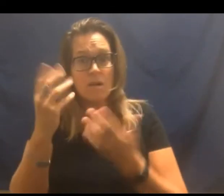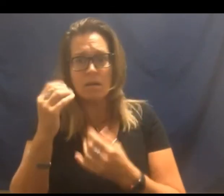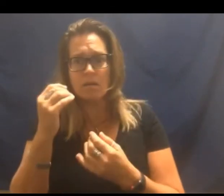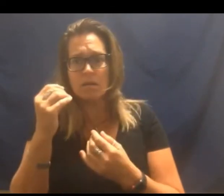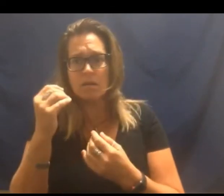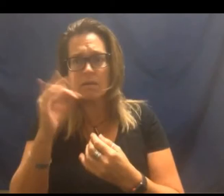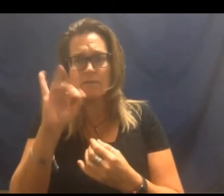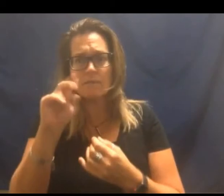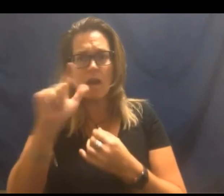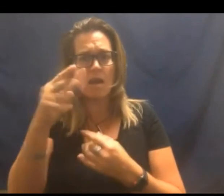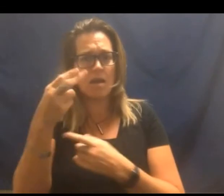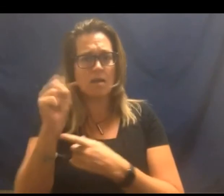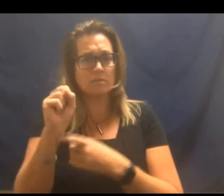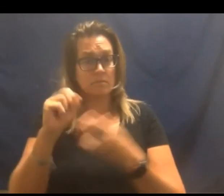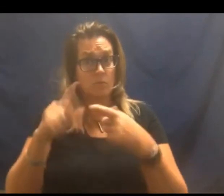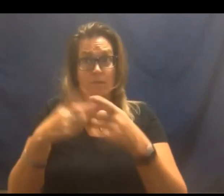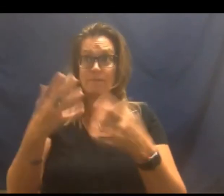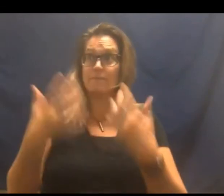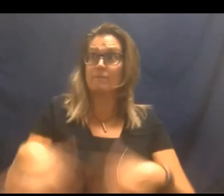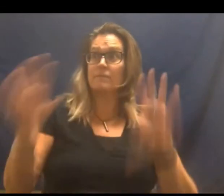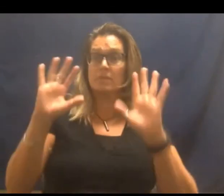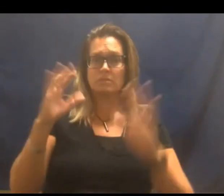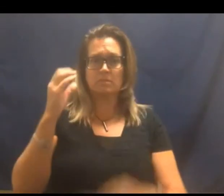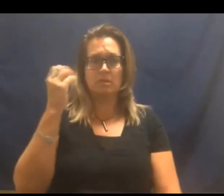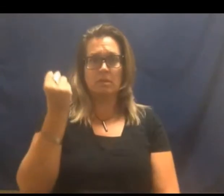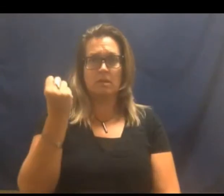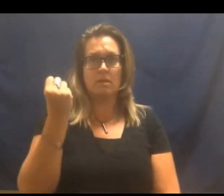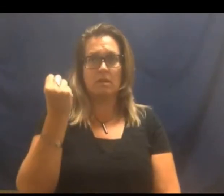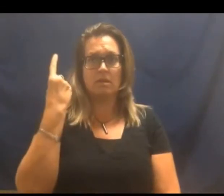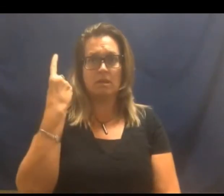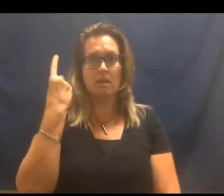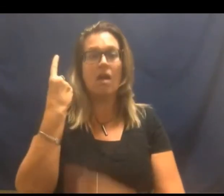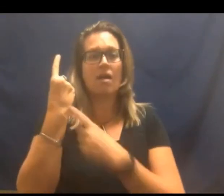this S handshape, and their "final handshape" is when the sign is finished